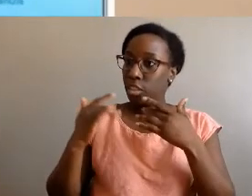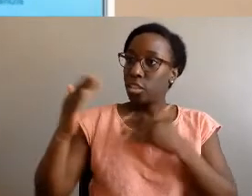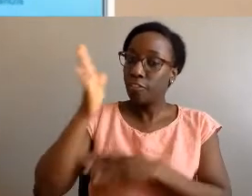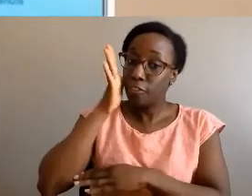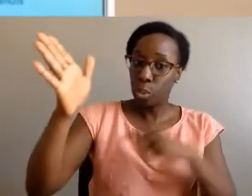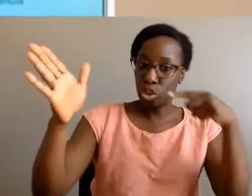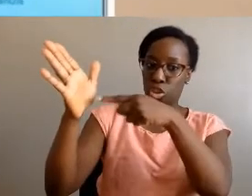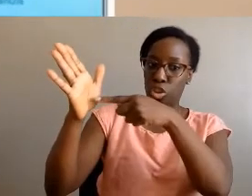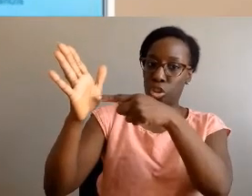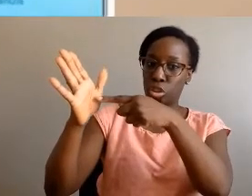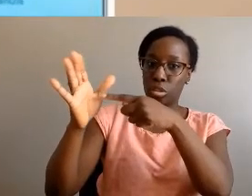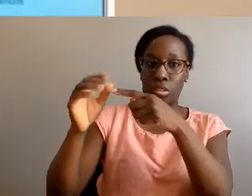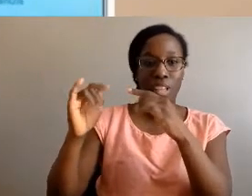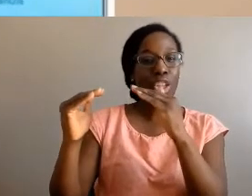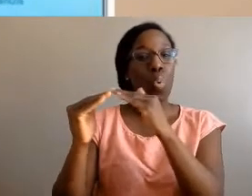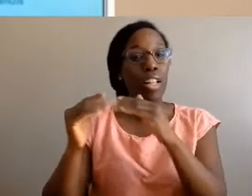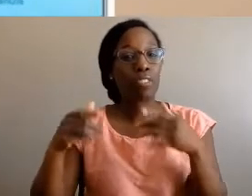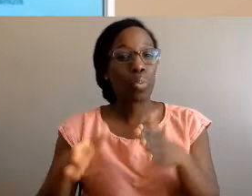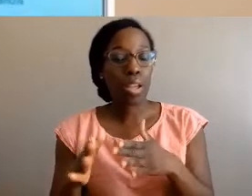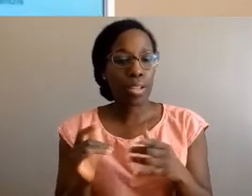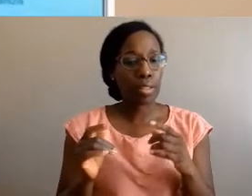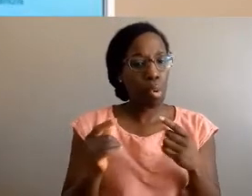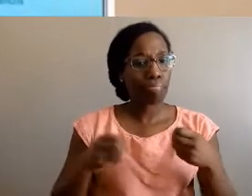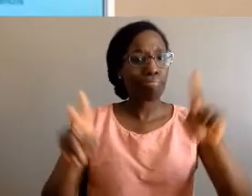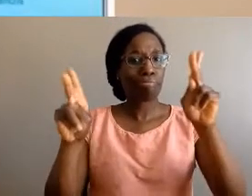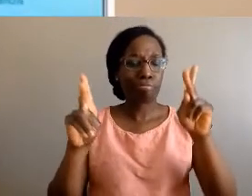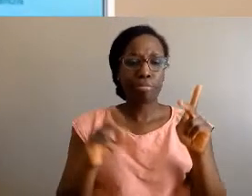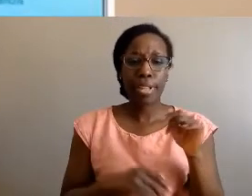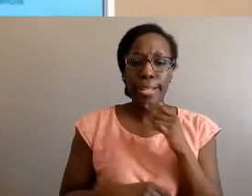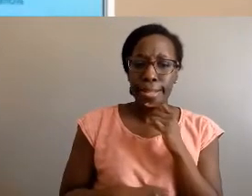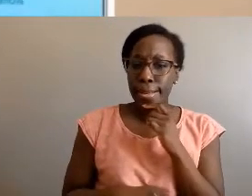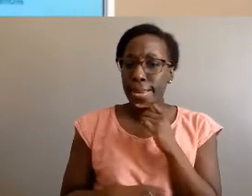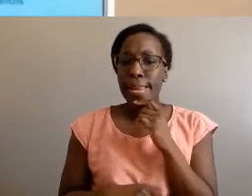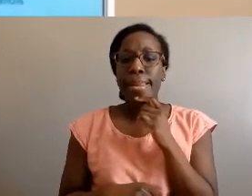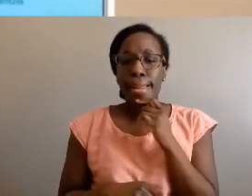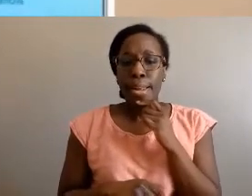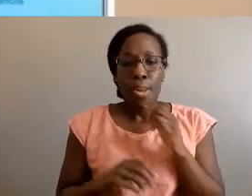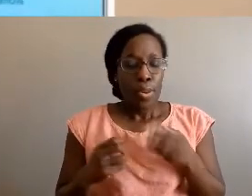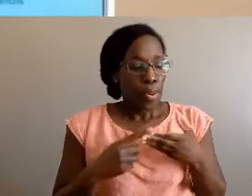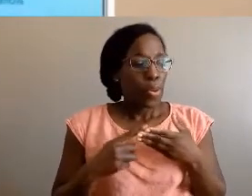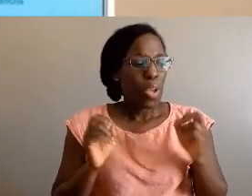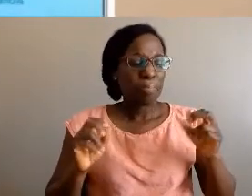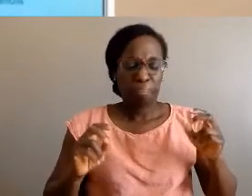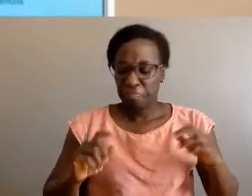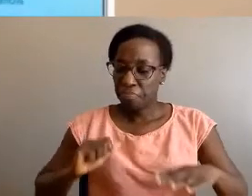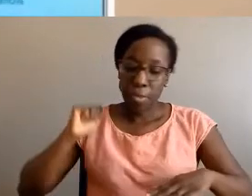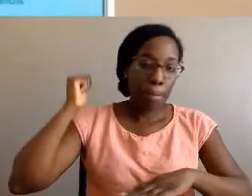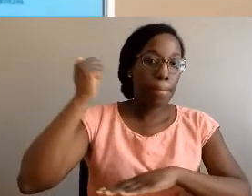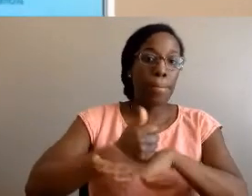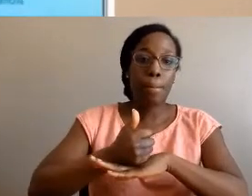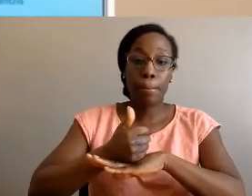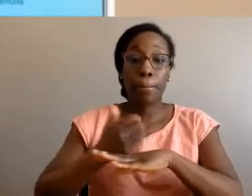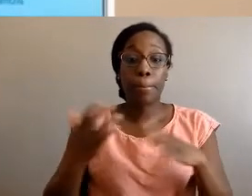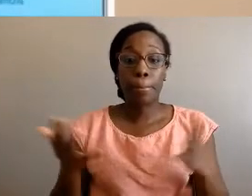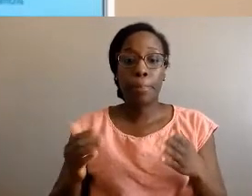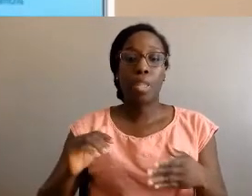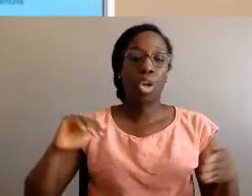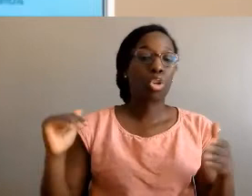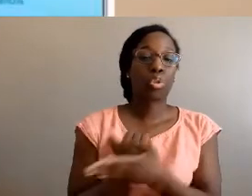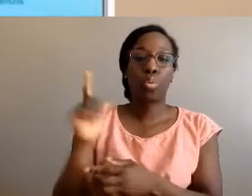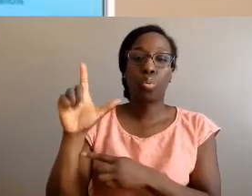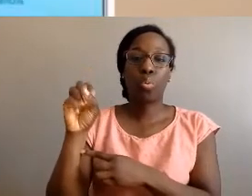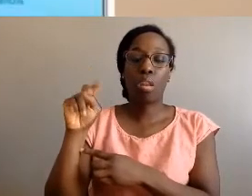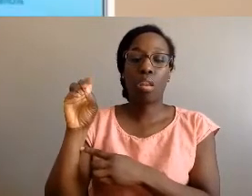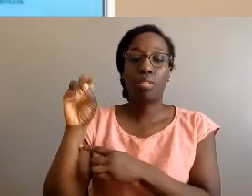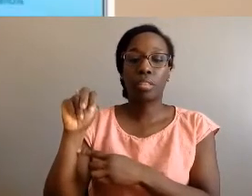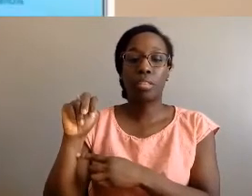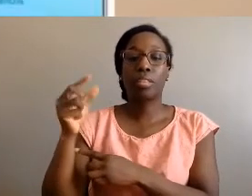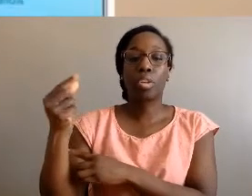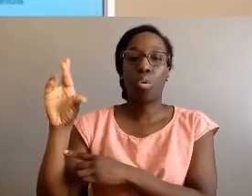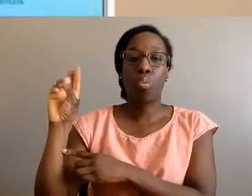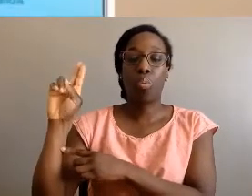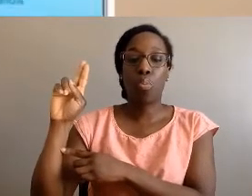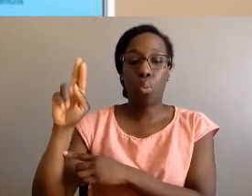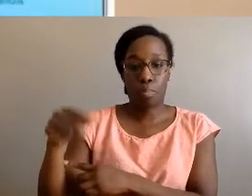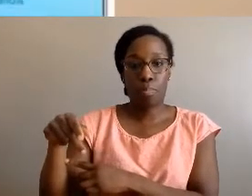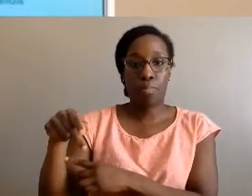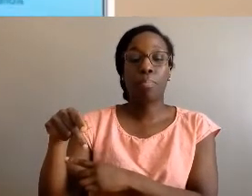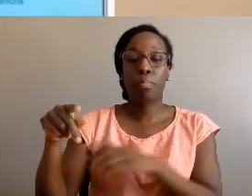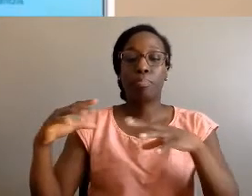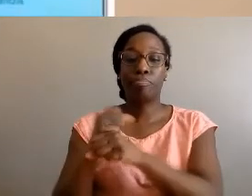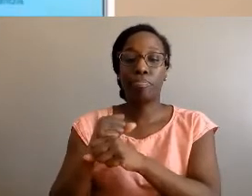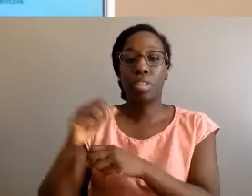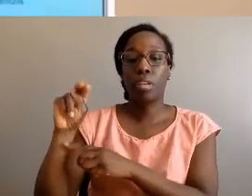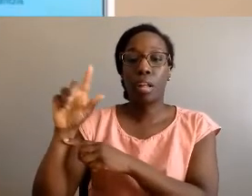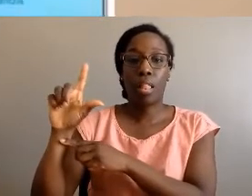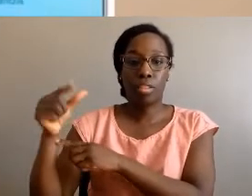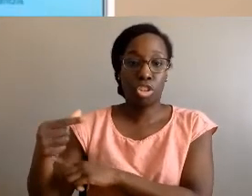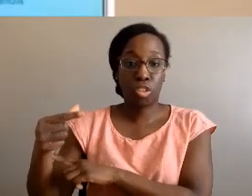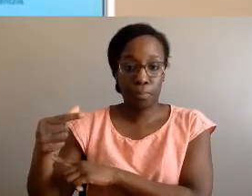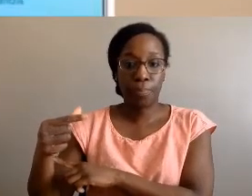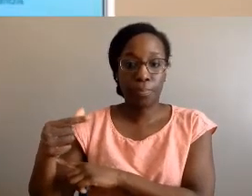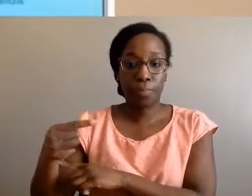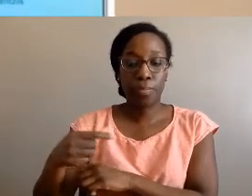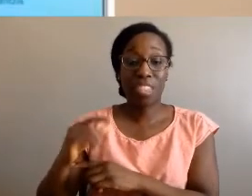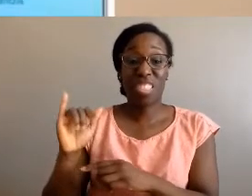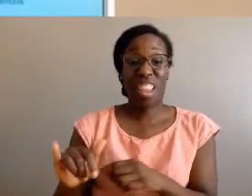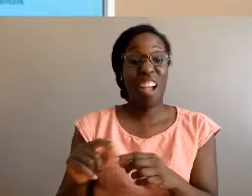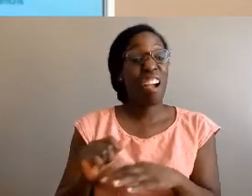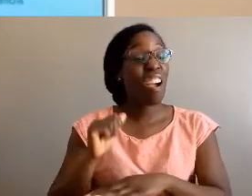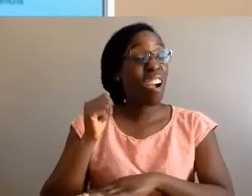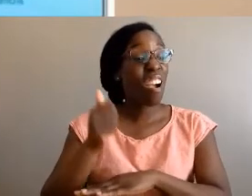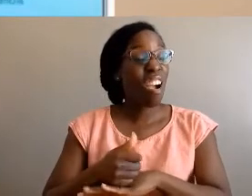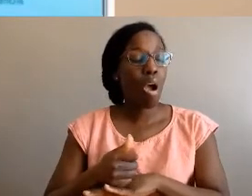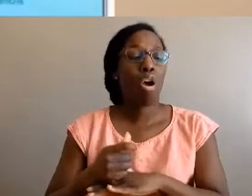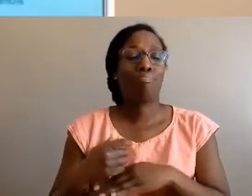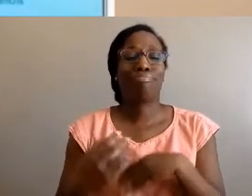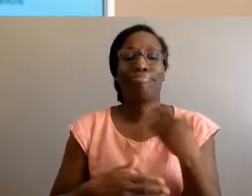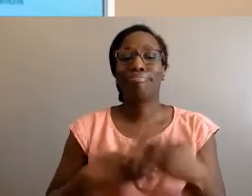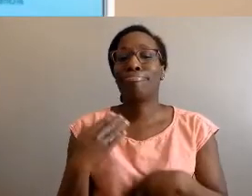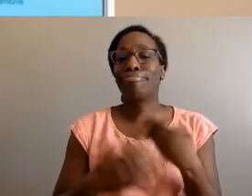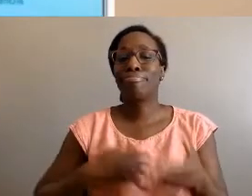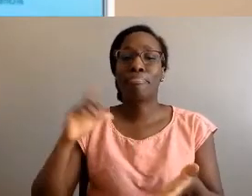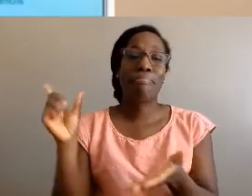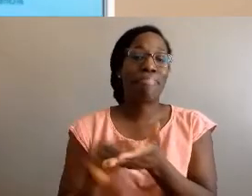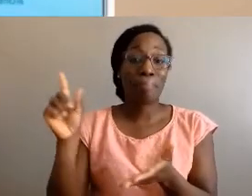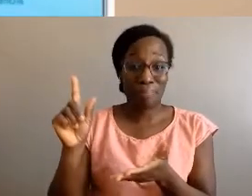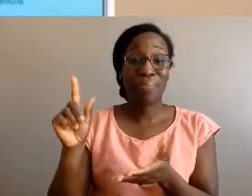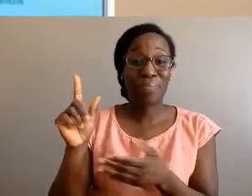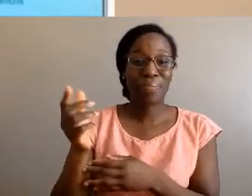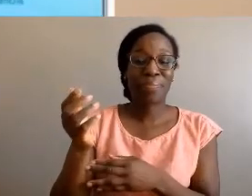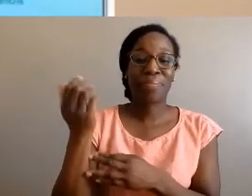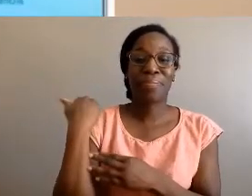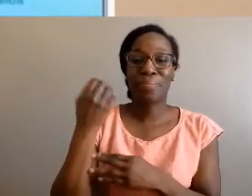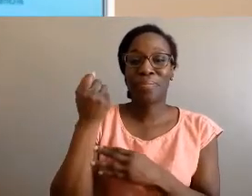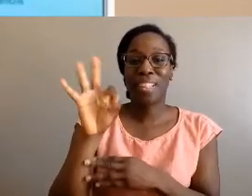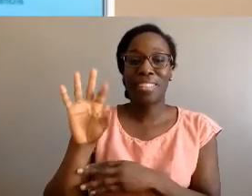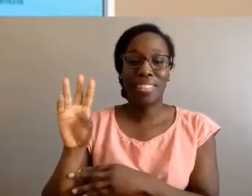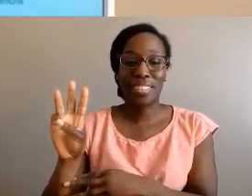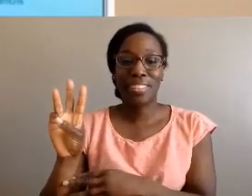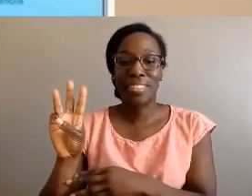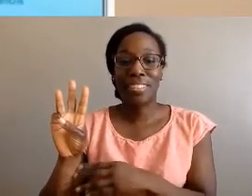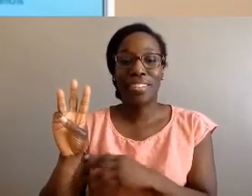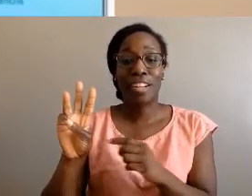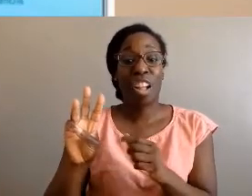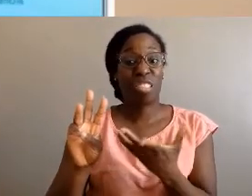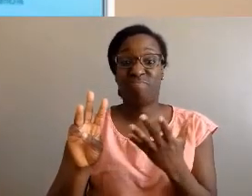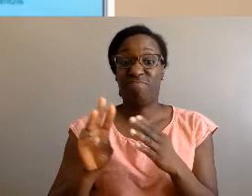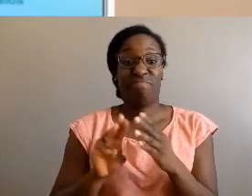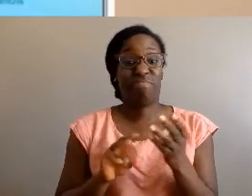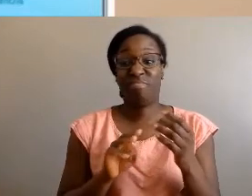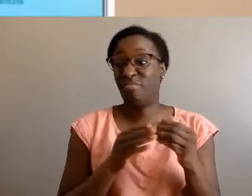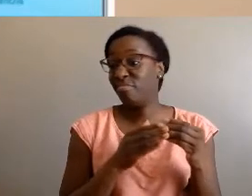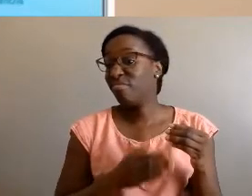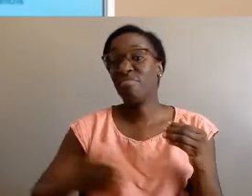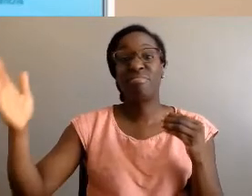work was published in 1996 and is considered a manifesto for the concept of multiliteracies.